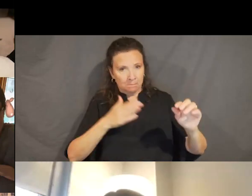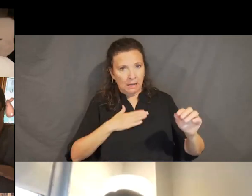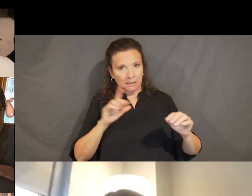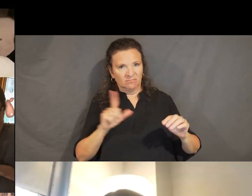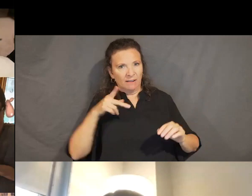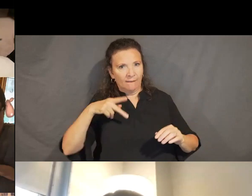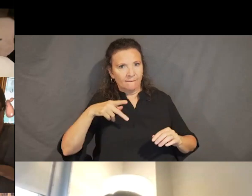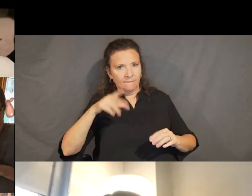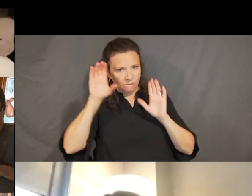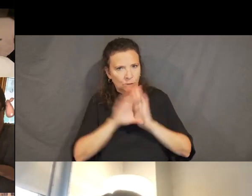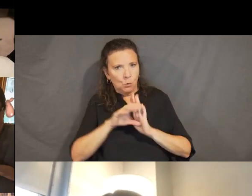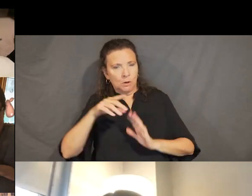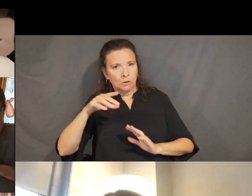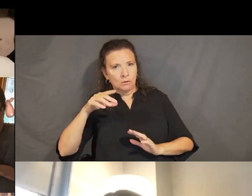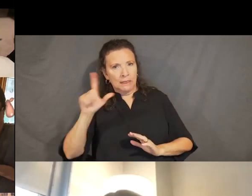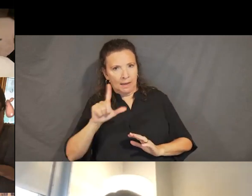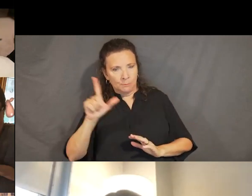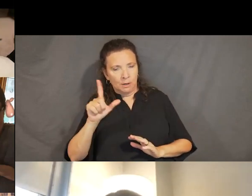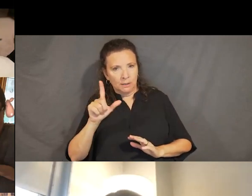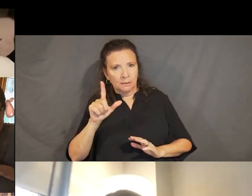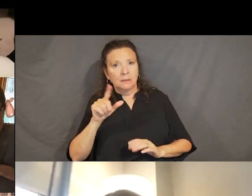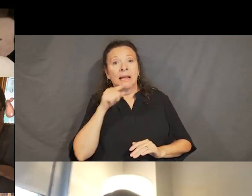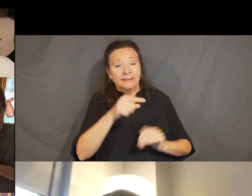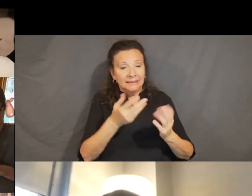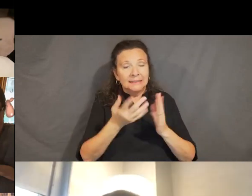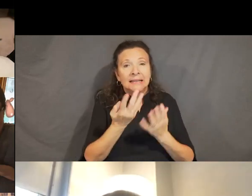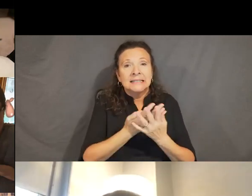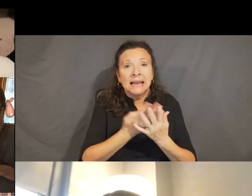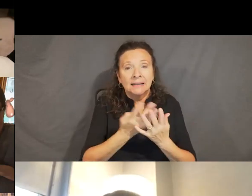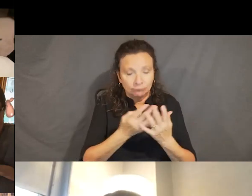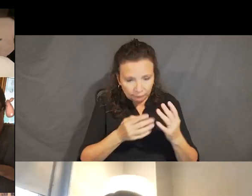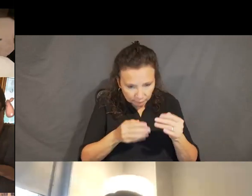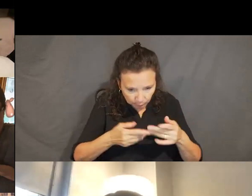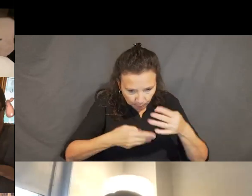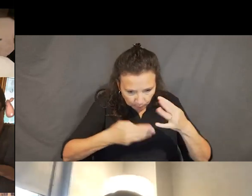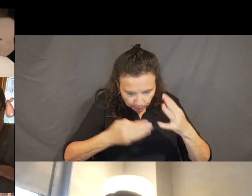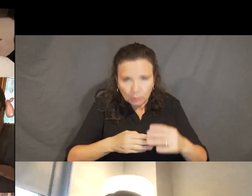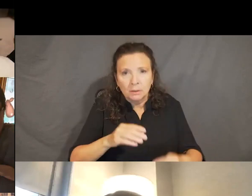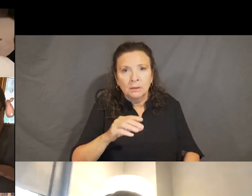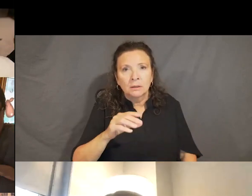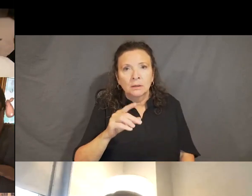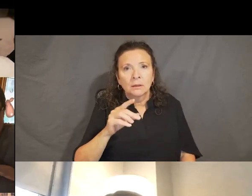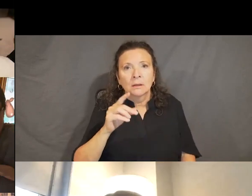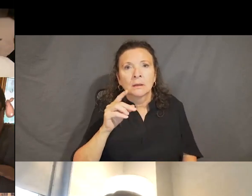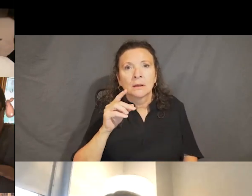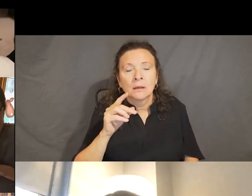cat. It found over 100, and it only found one photo that it marked as cat that wasn't a cat.